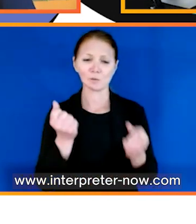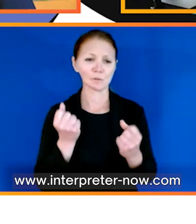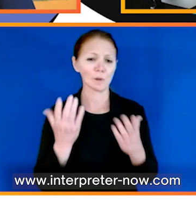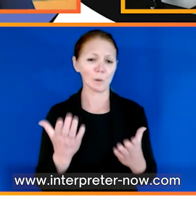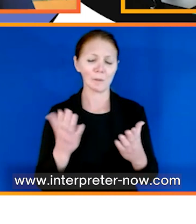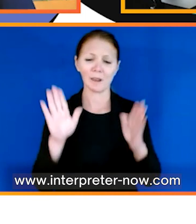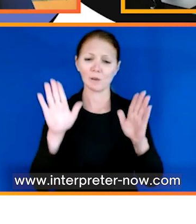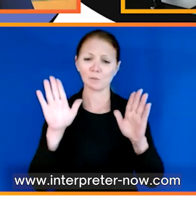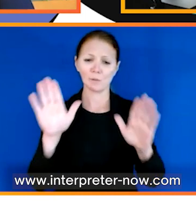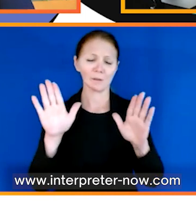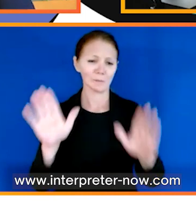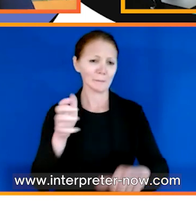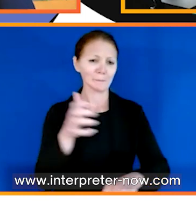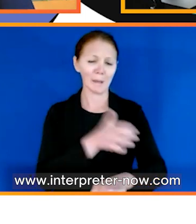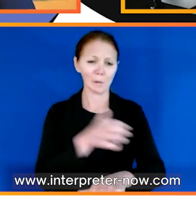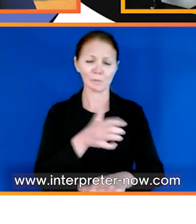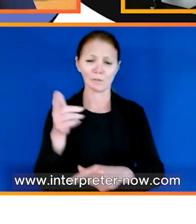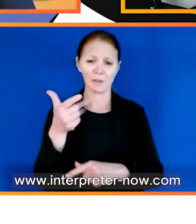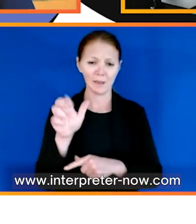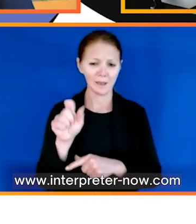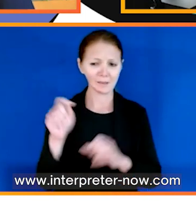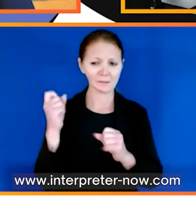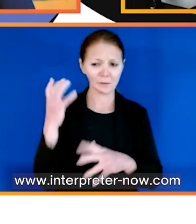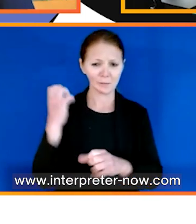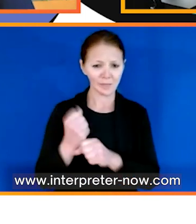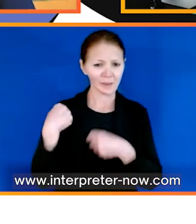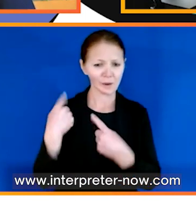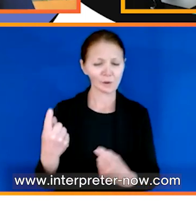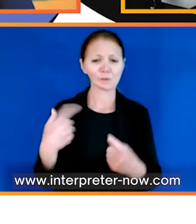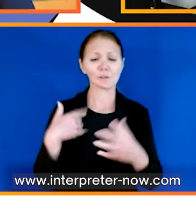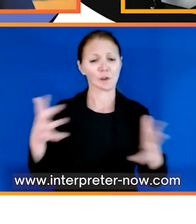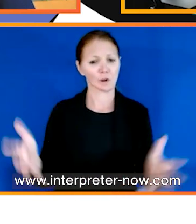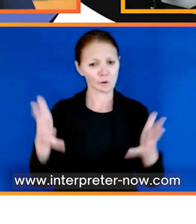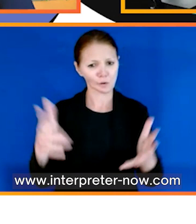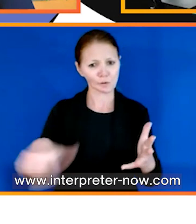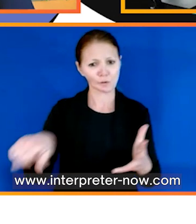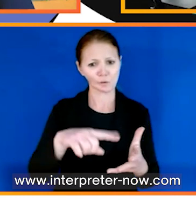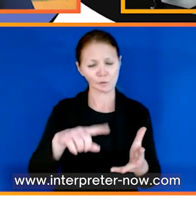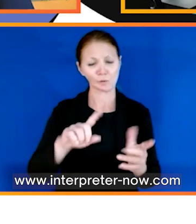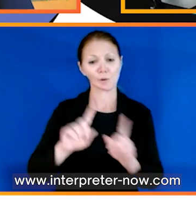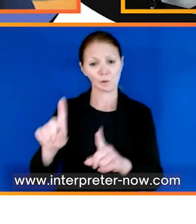We've had so many incredibly powerful guests over the years.